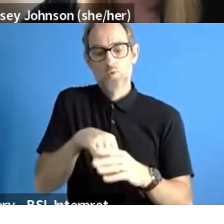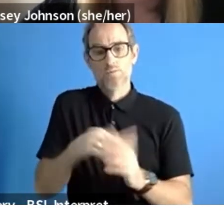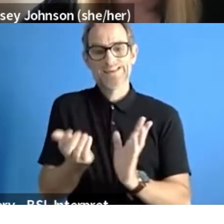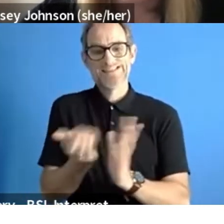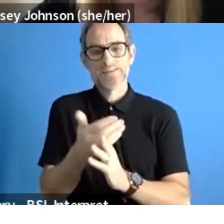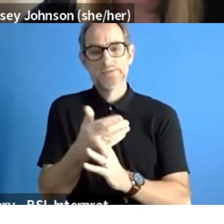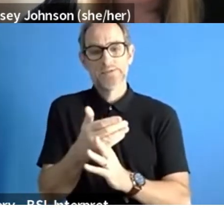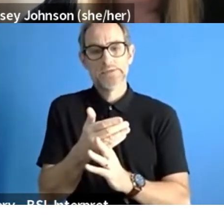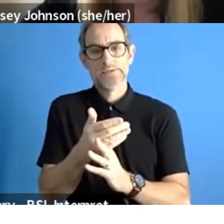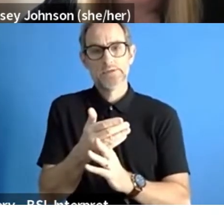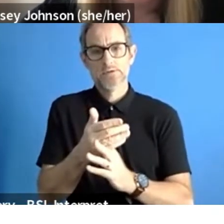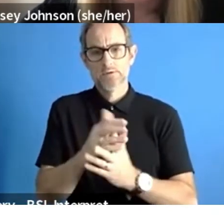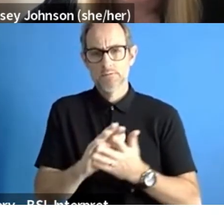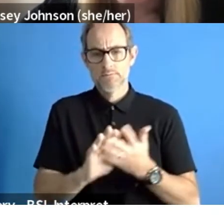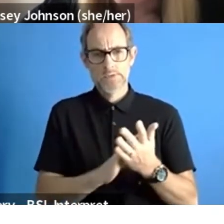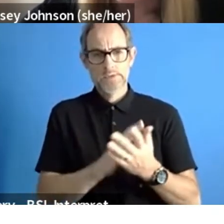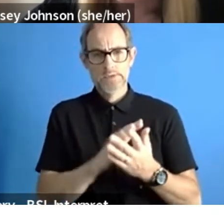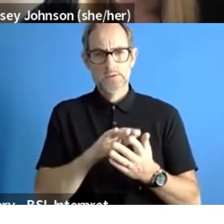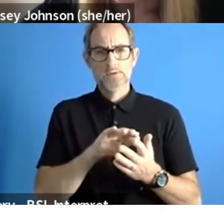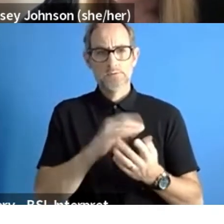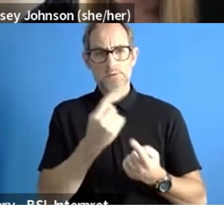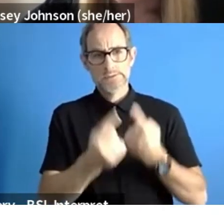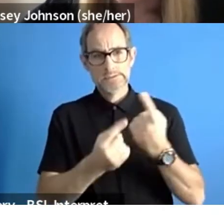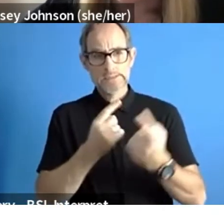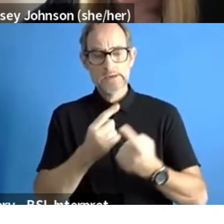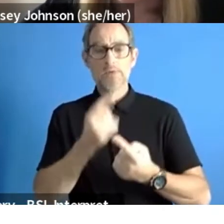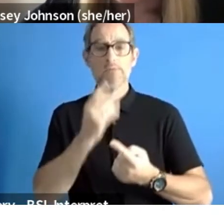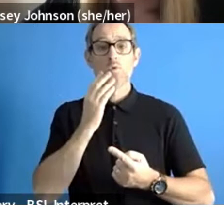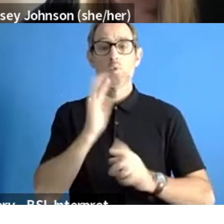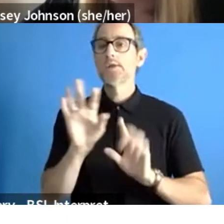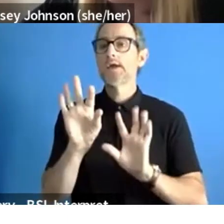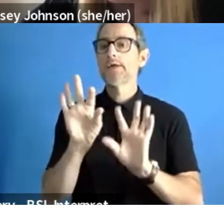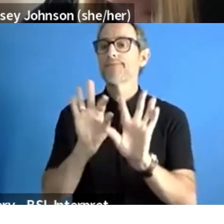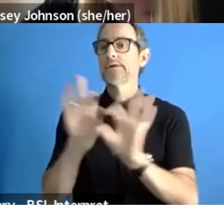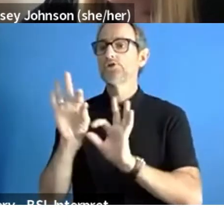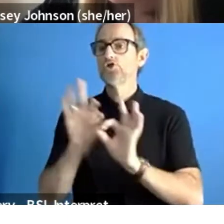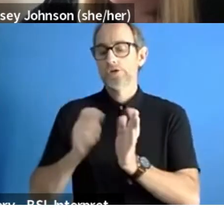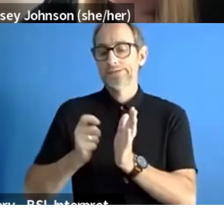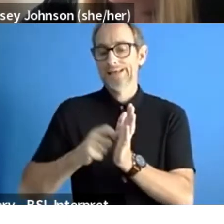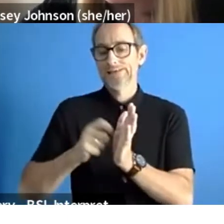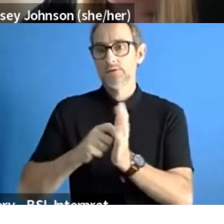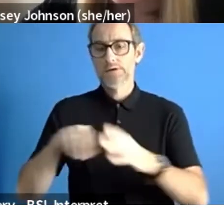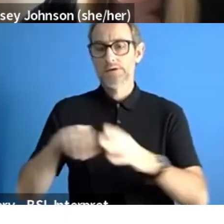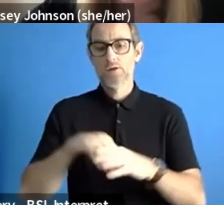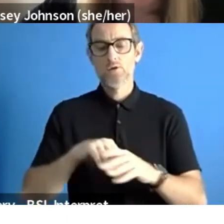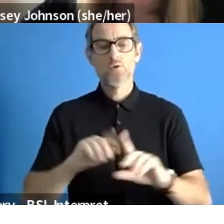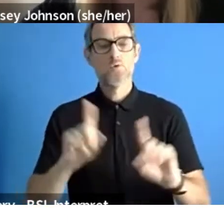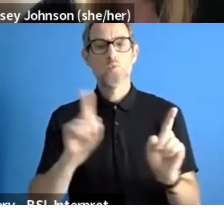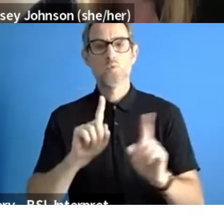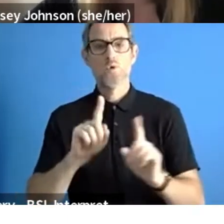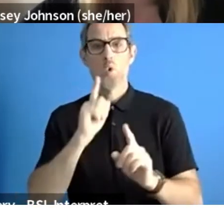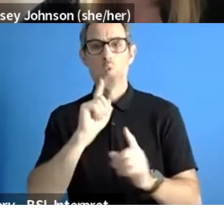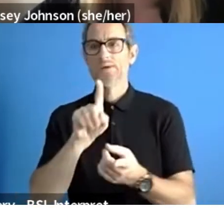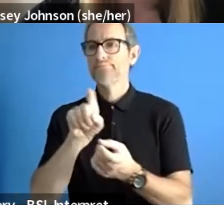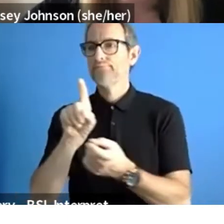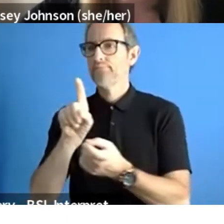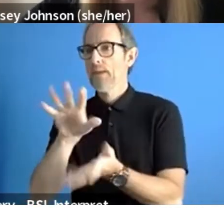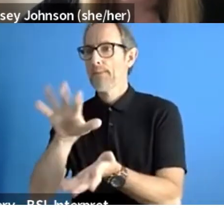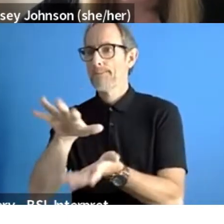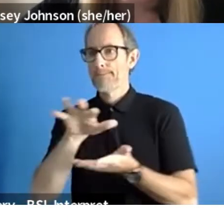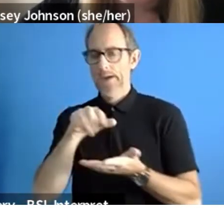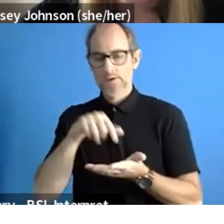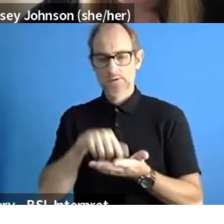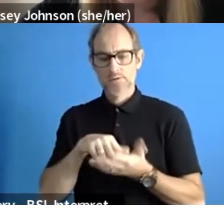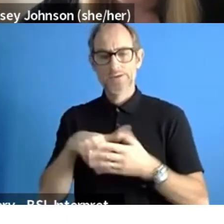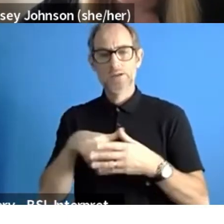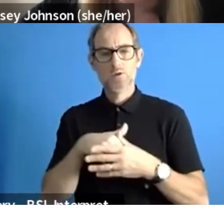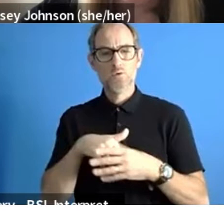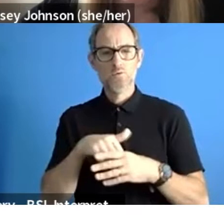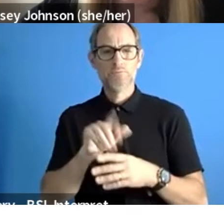should you look for and add to your invetation to tender?